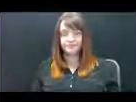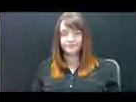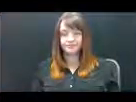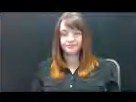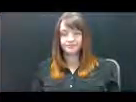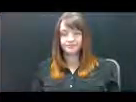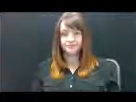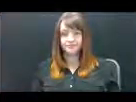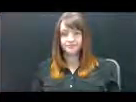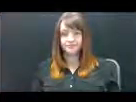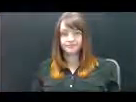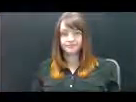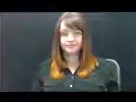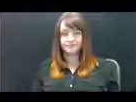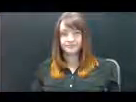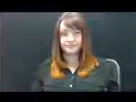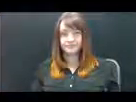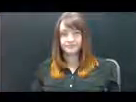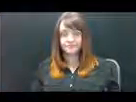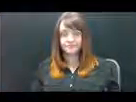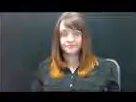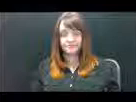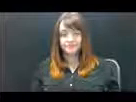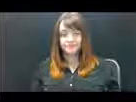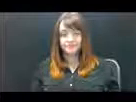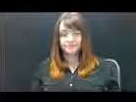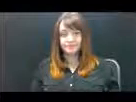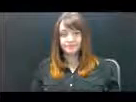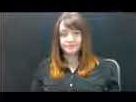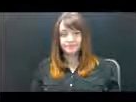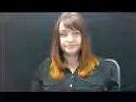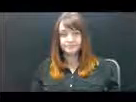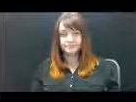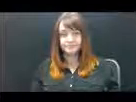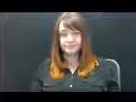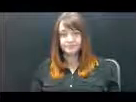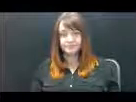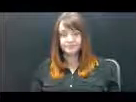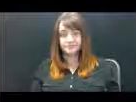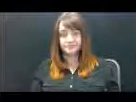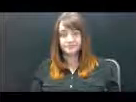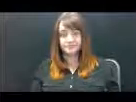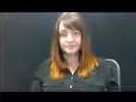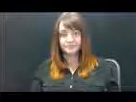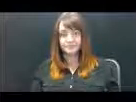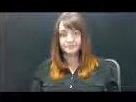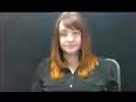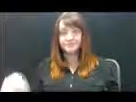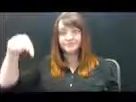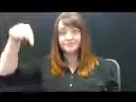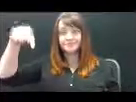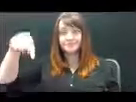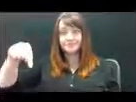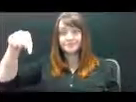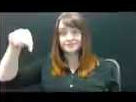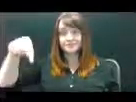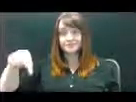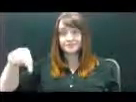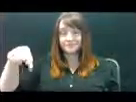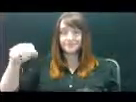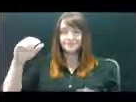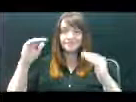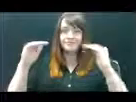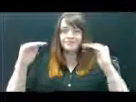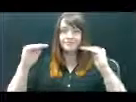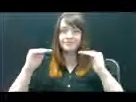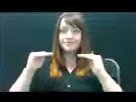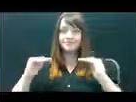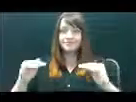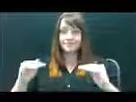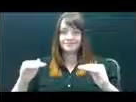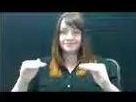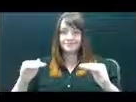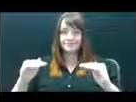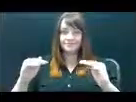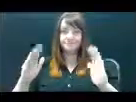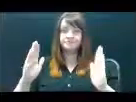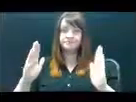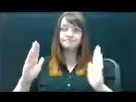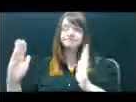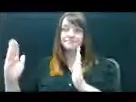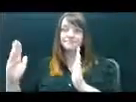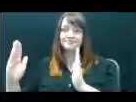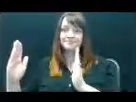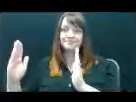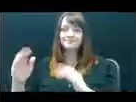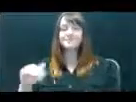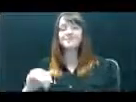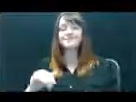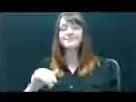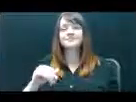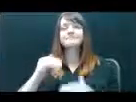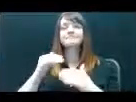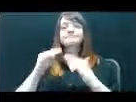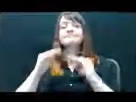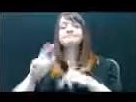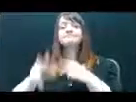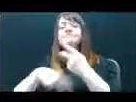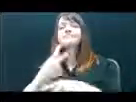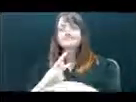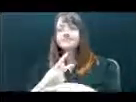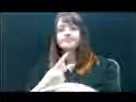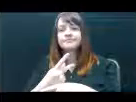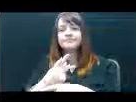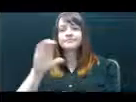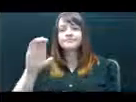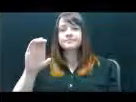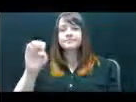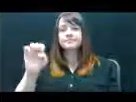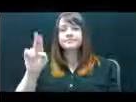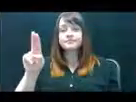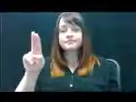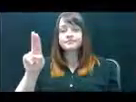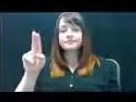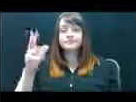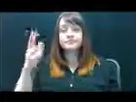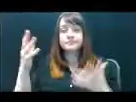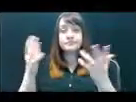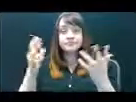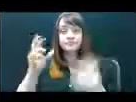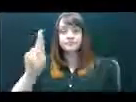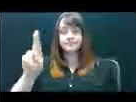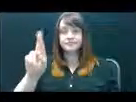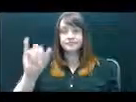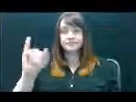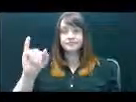Press the down arrow to move to the next possible CEU type. This is for RID CEUs. The field